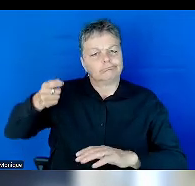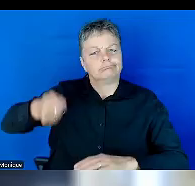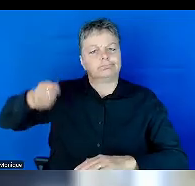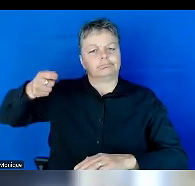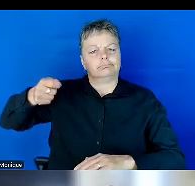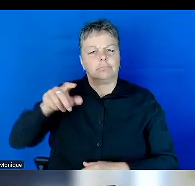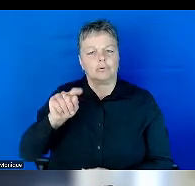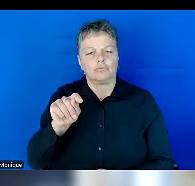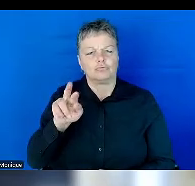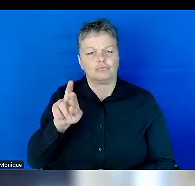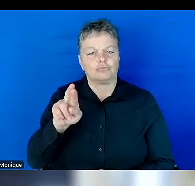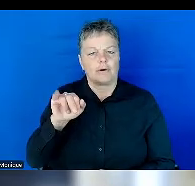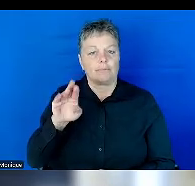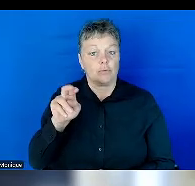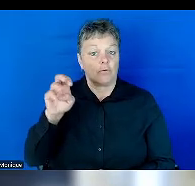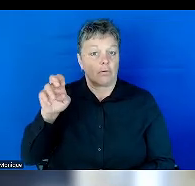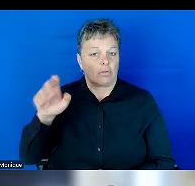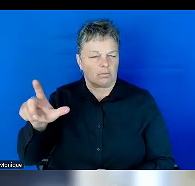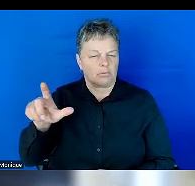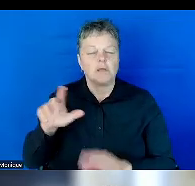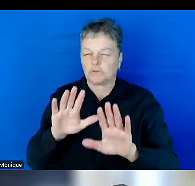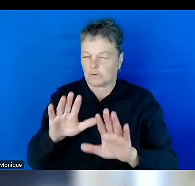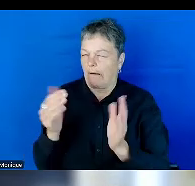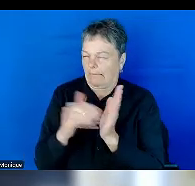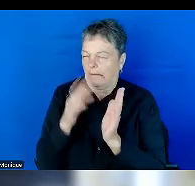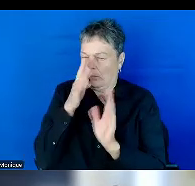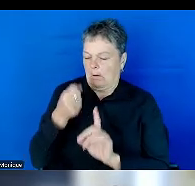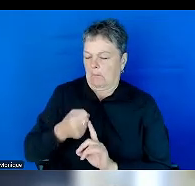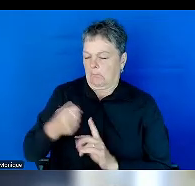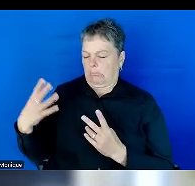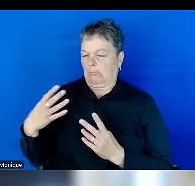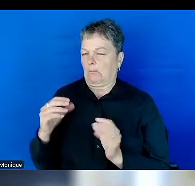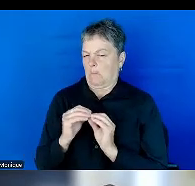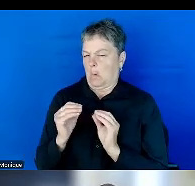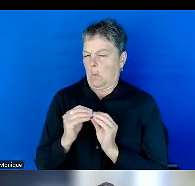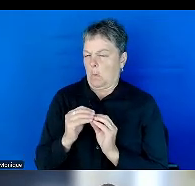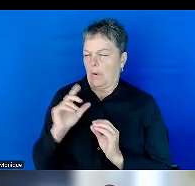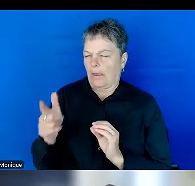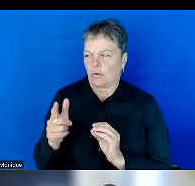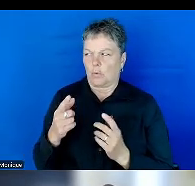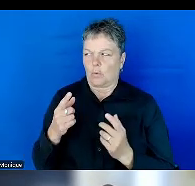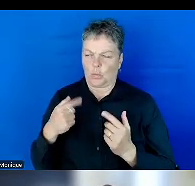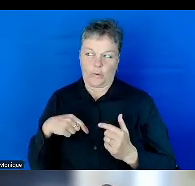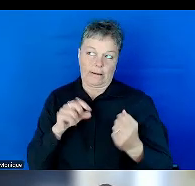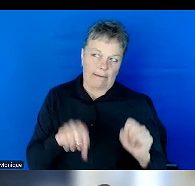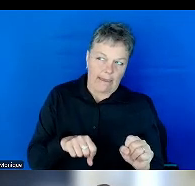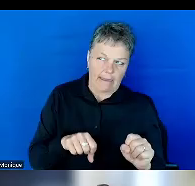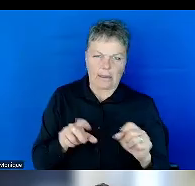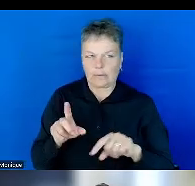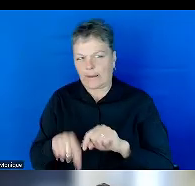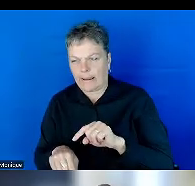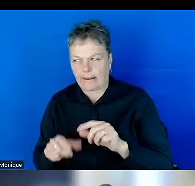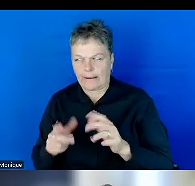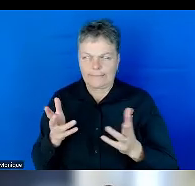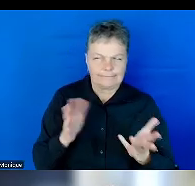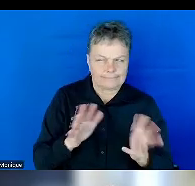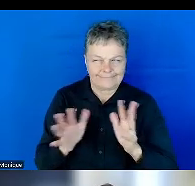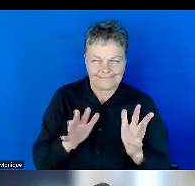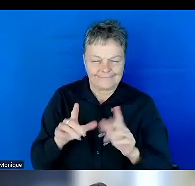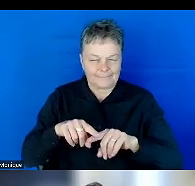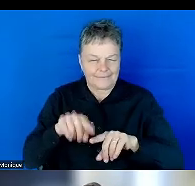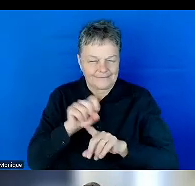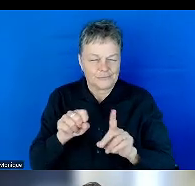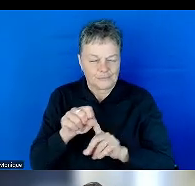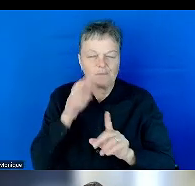somebody and when we can't. Um but that's just one of the things as well that we can provide.